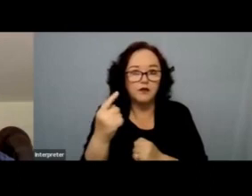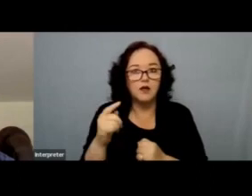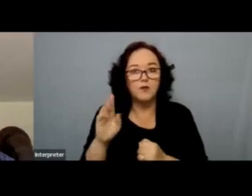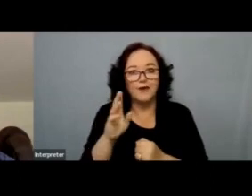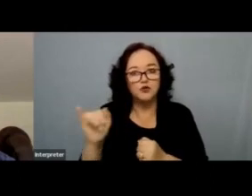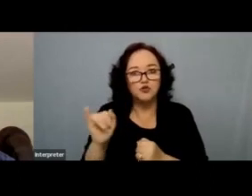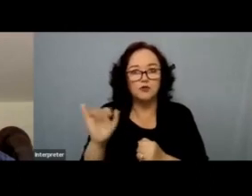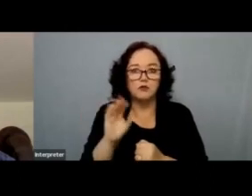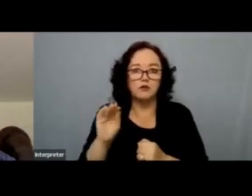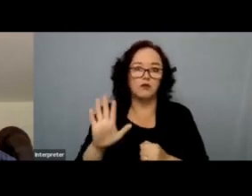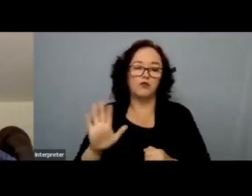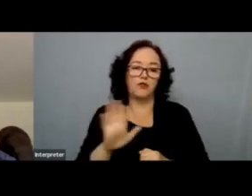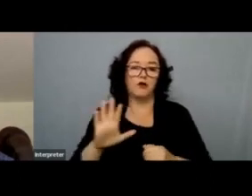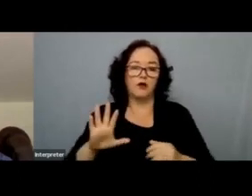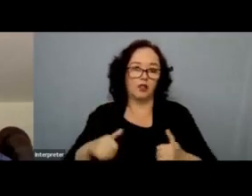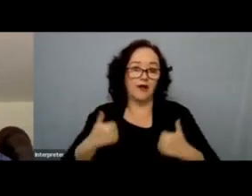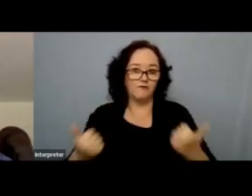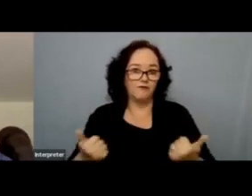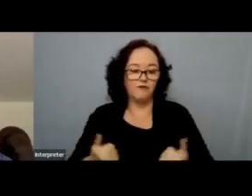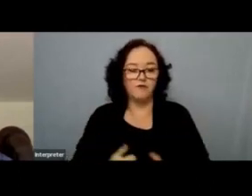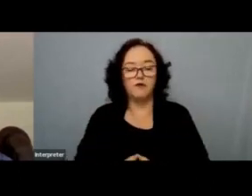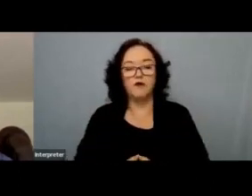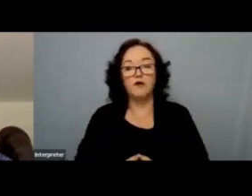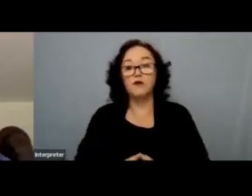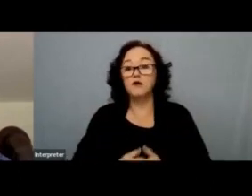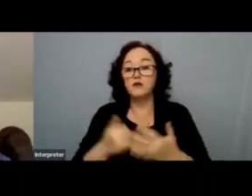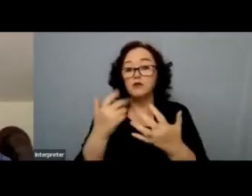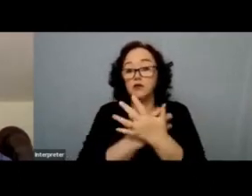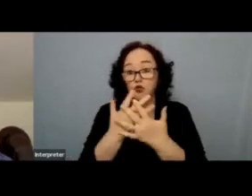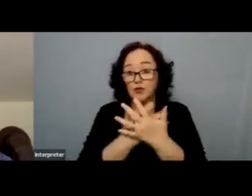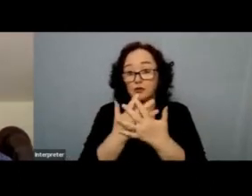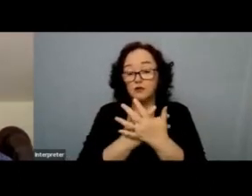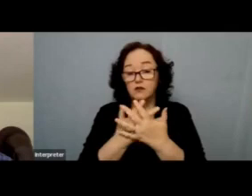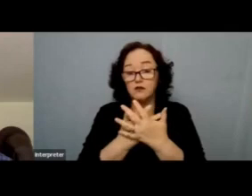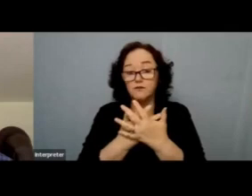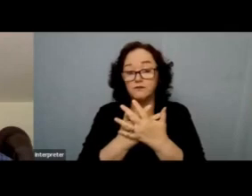we have screening, we're recommending screening, everyone